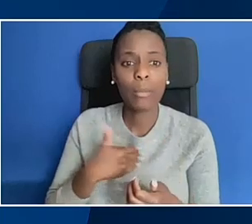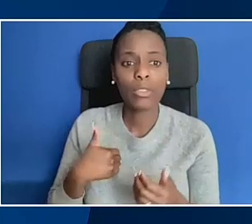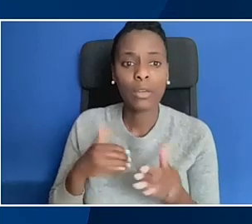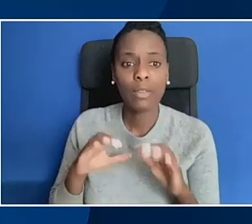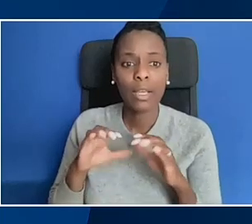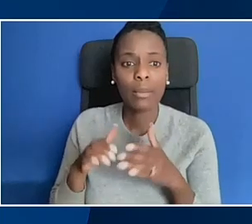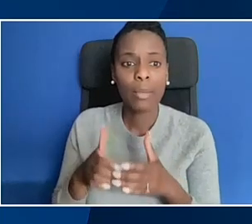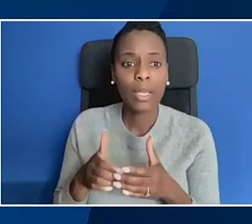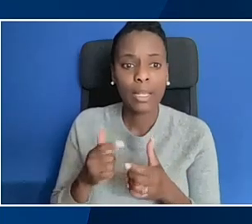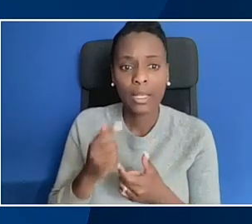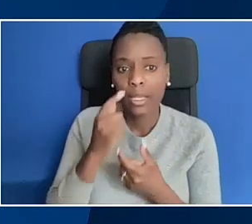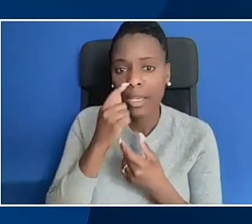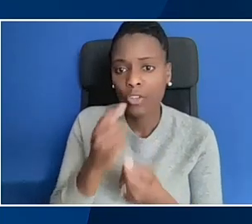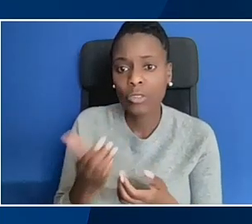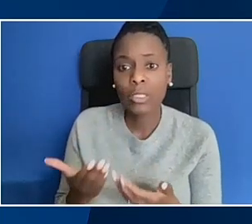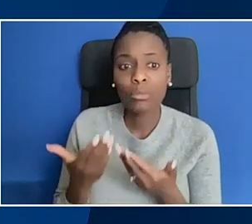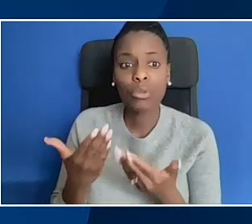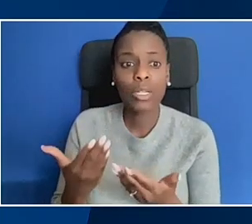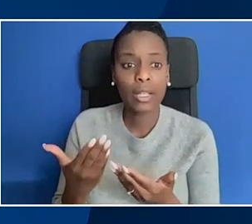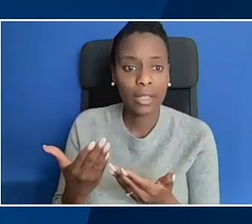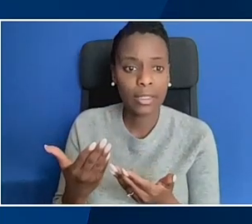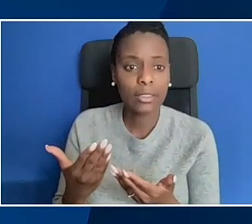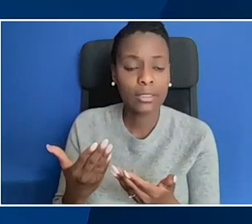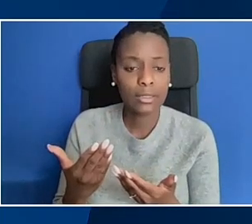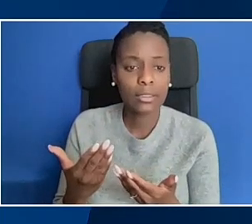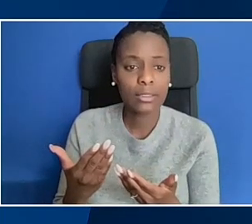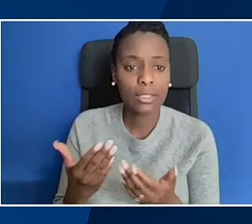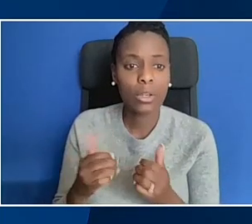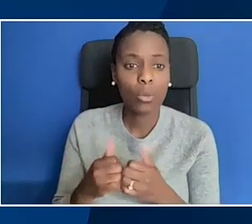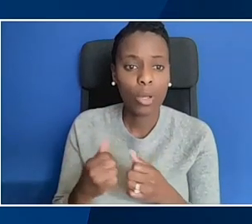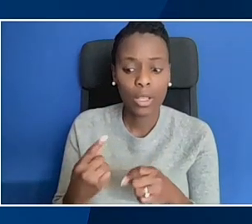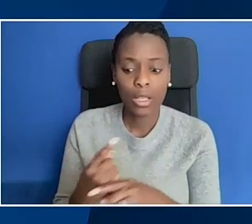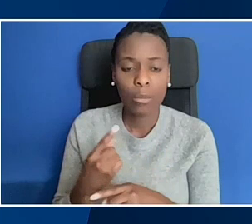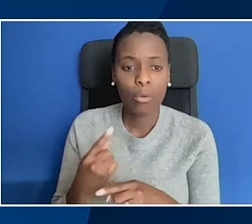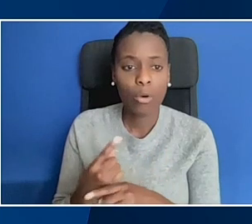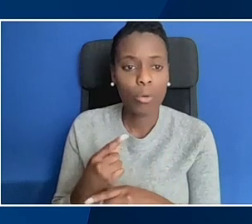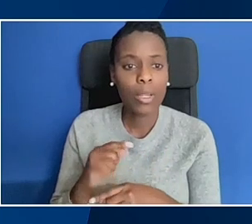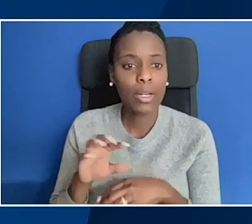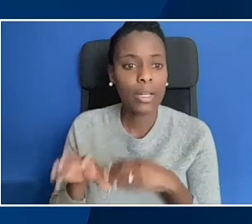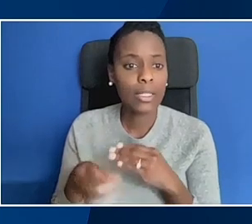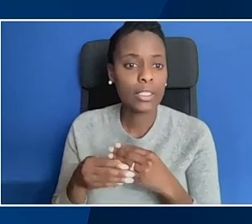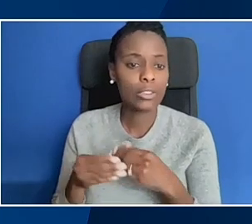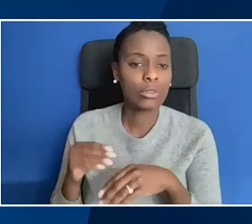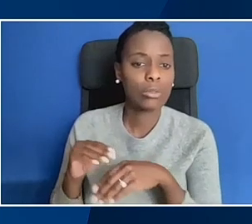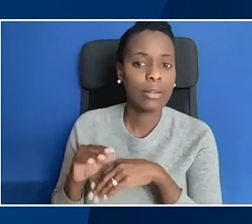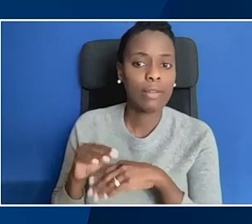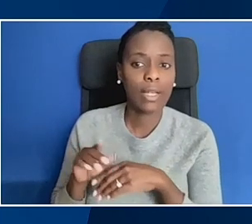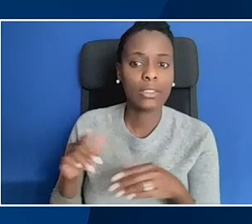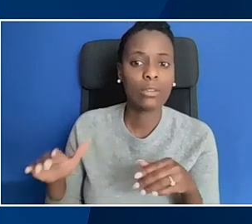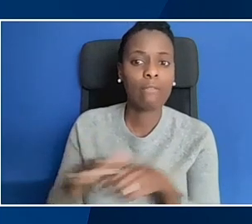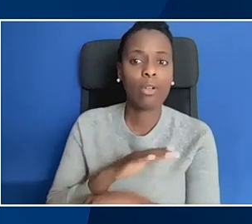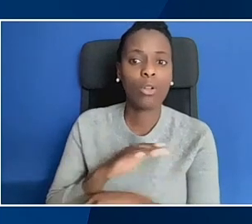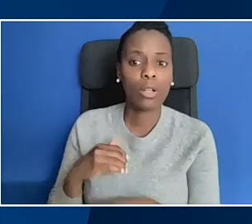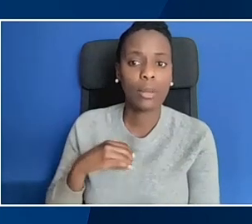this forward but with appropriate additional advice to the full committee. Okay.